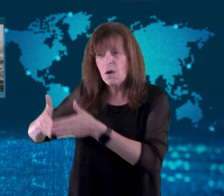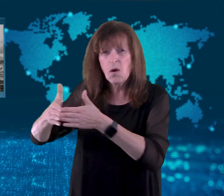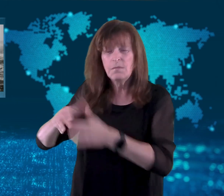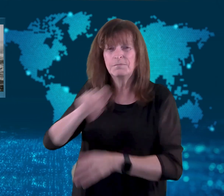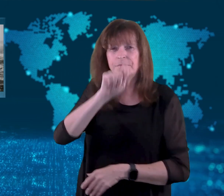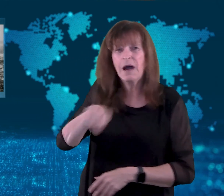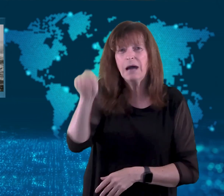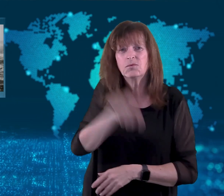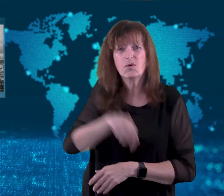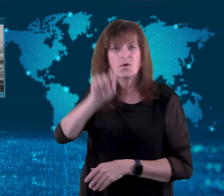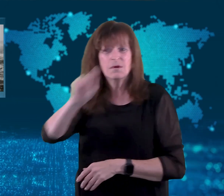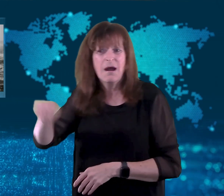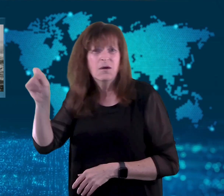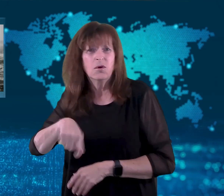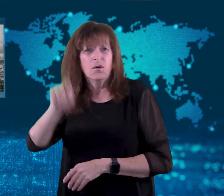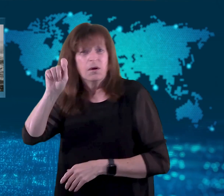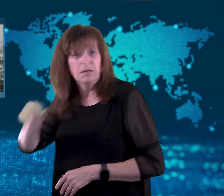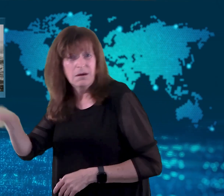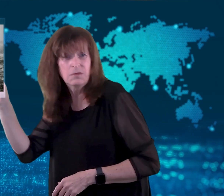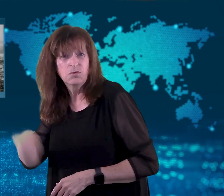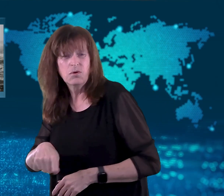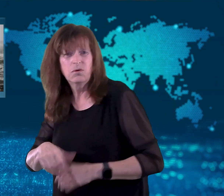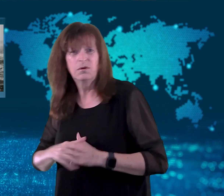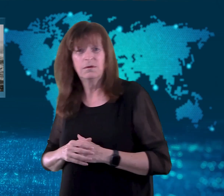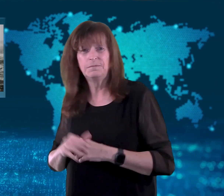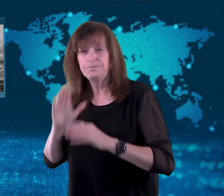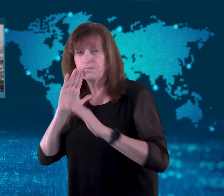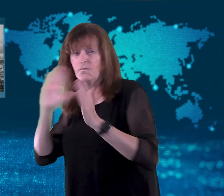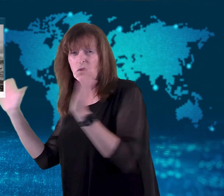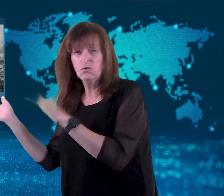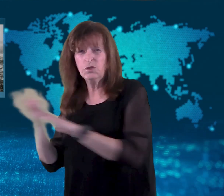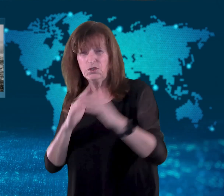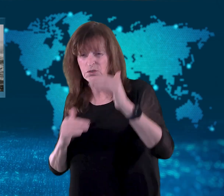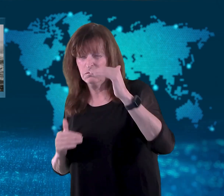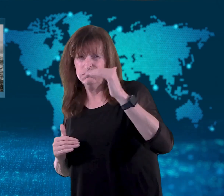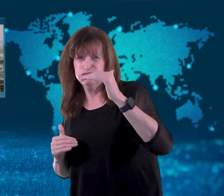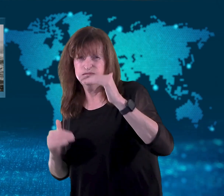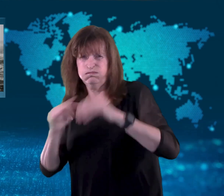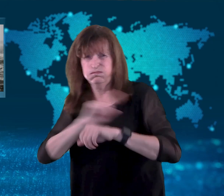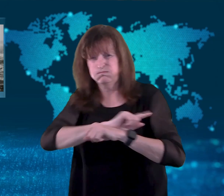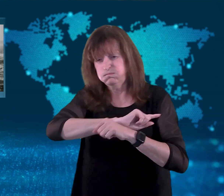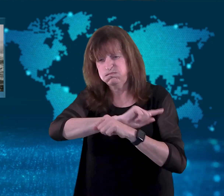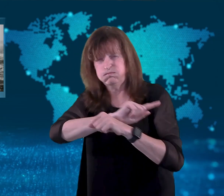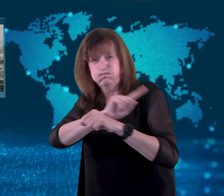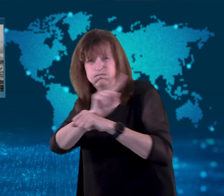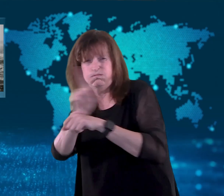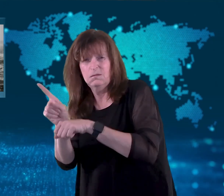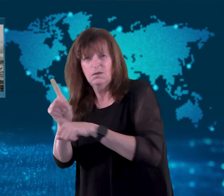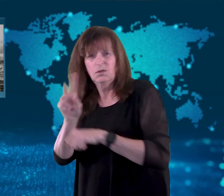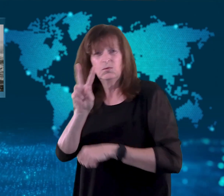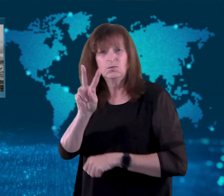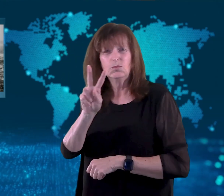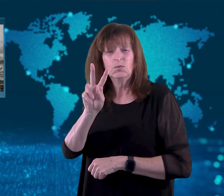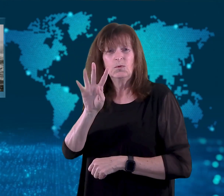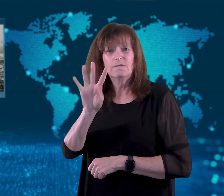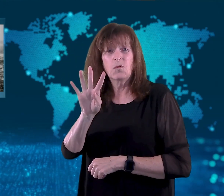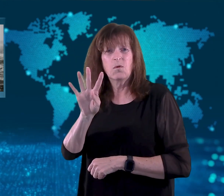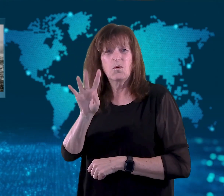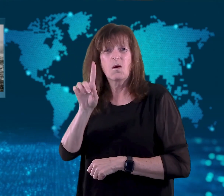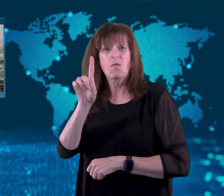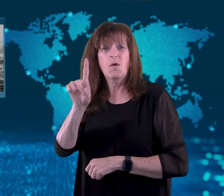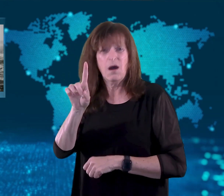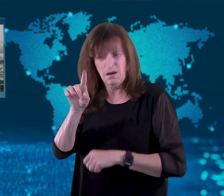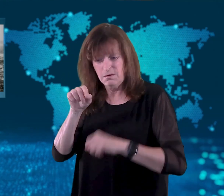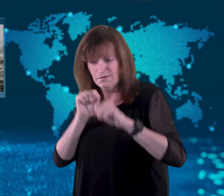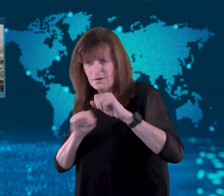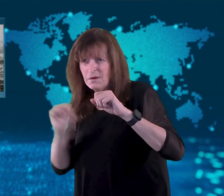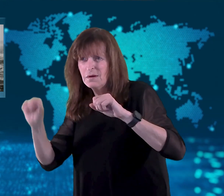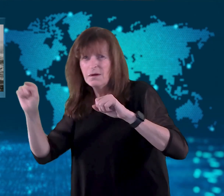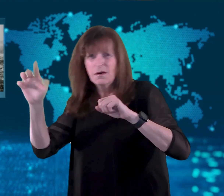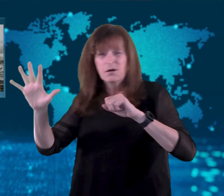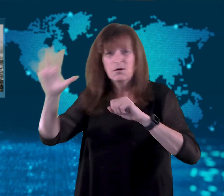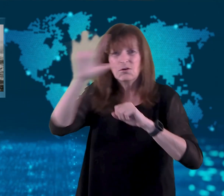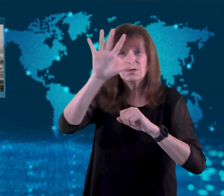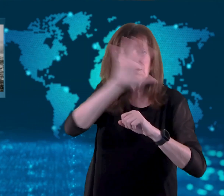Winds reached almost 241 kph in some regions.